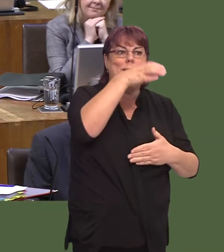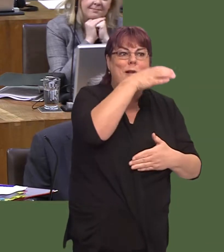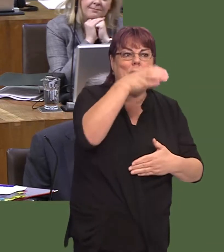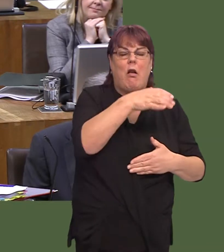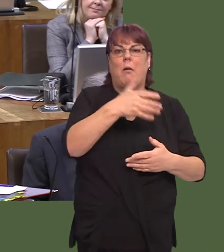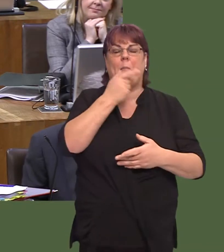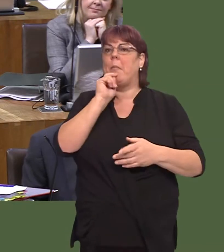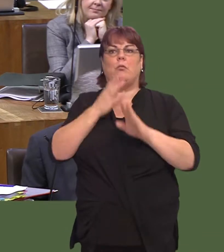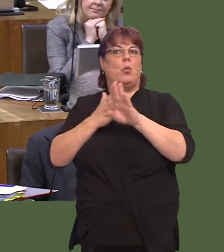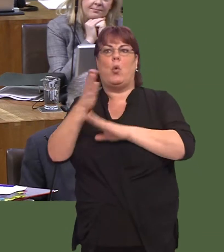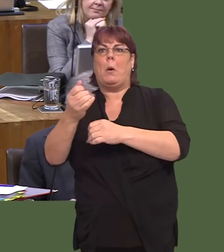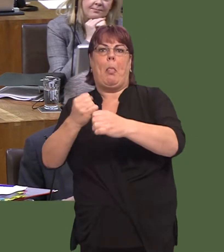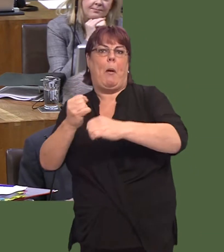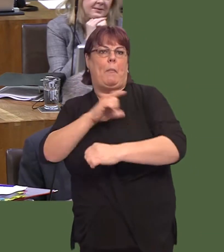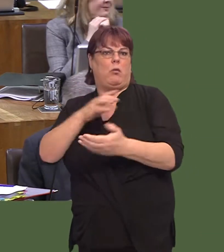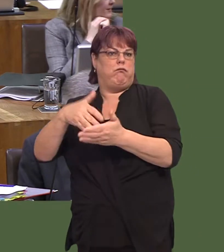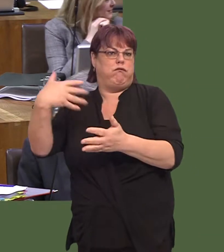So, there is actually a commercial aspect to this as well.